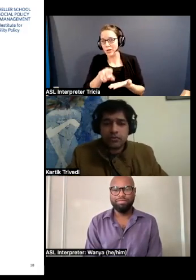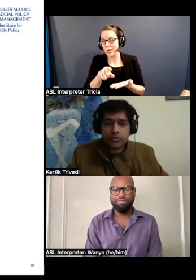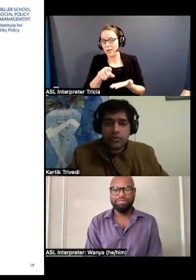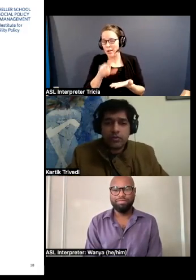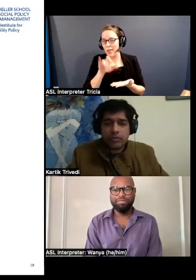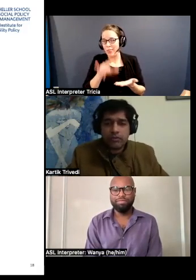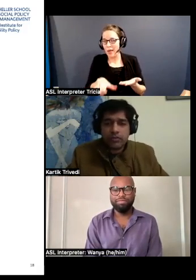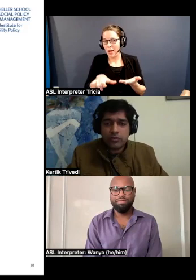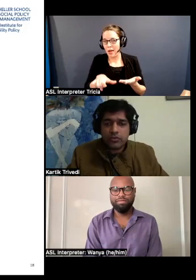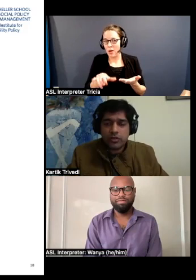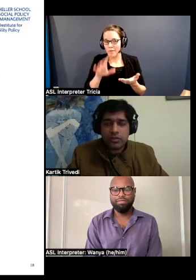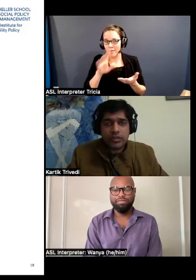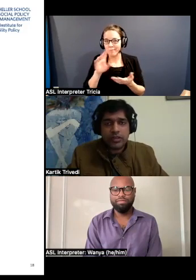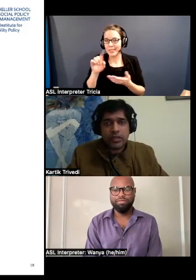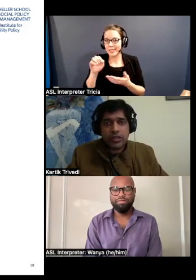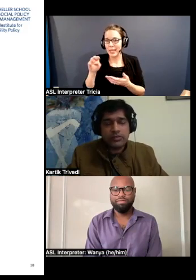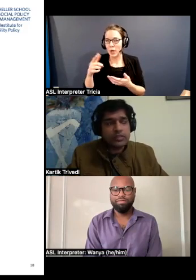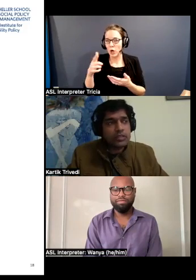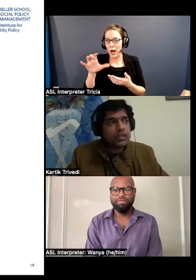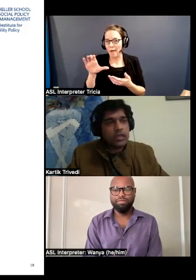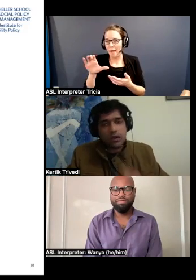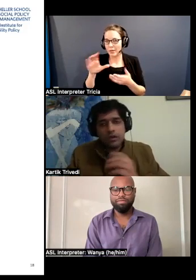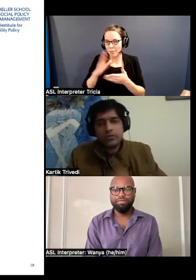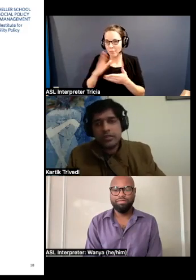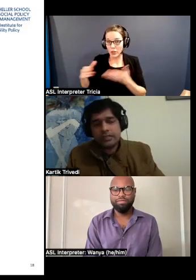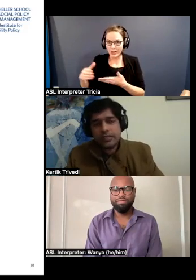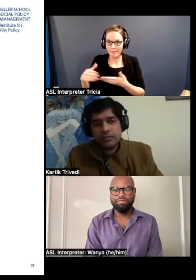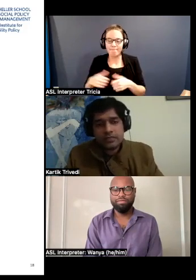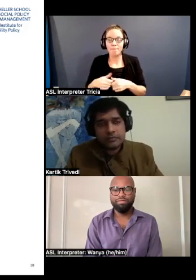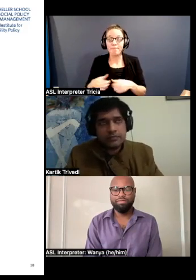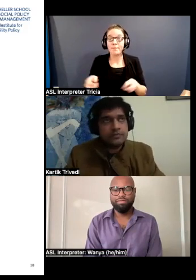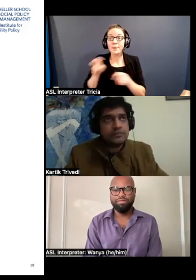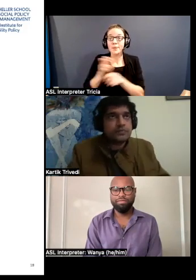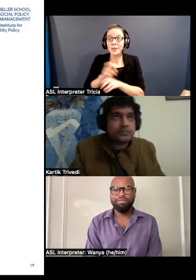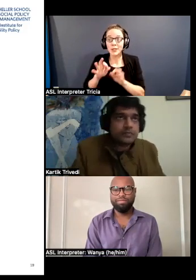demographic and socioeconomic indicators onto the next slide, please.